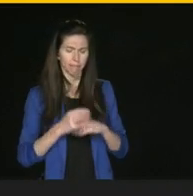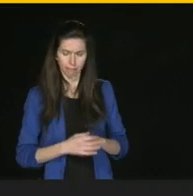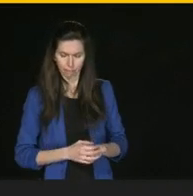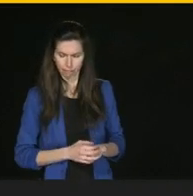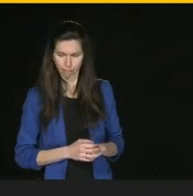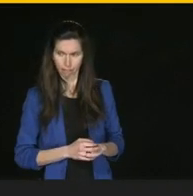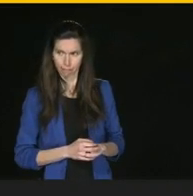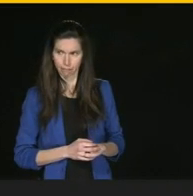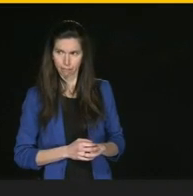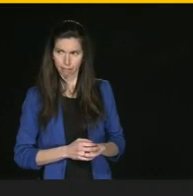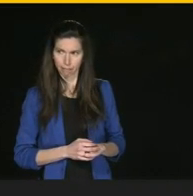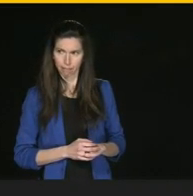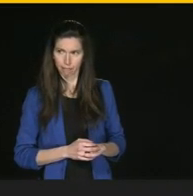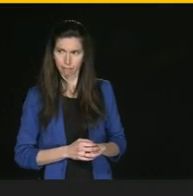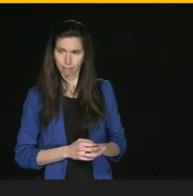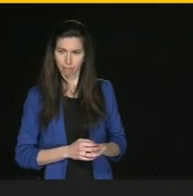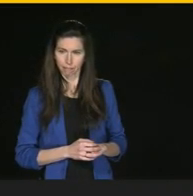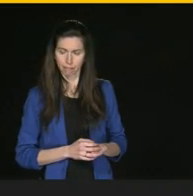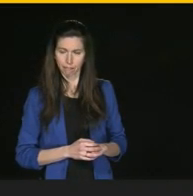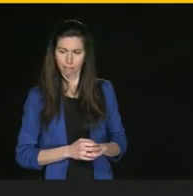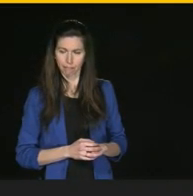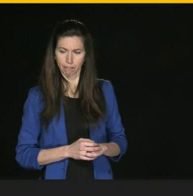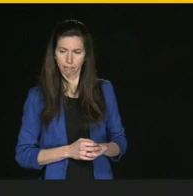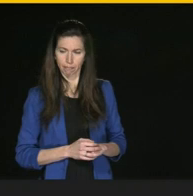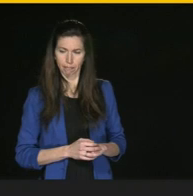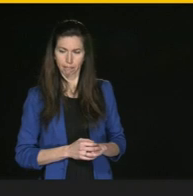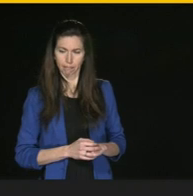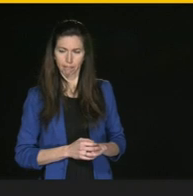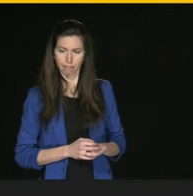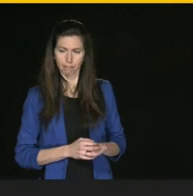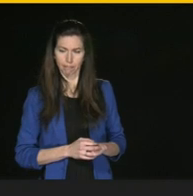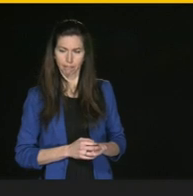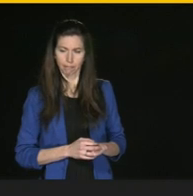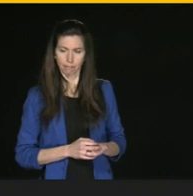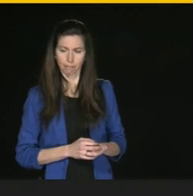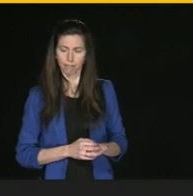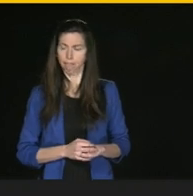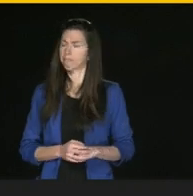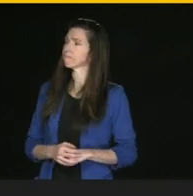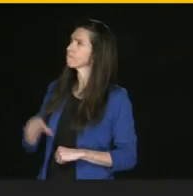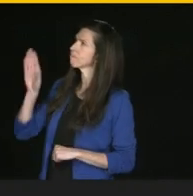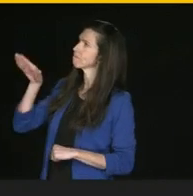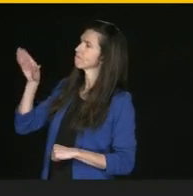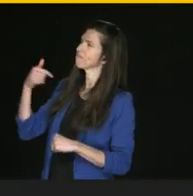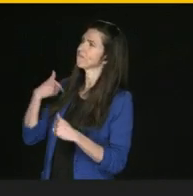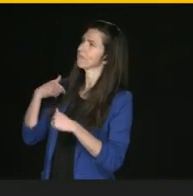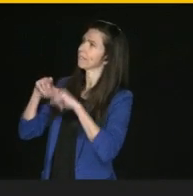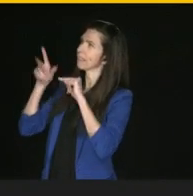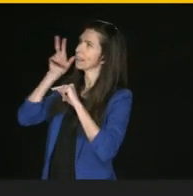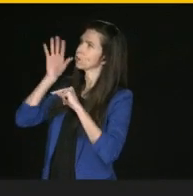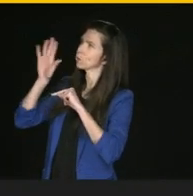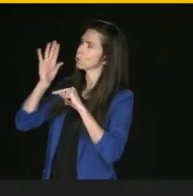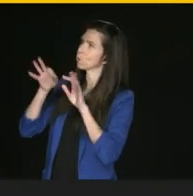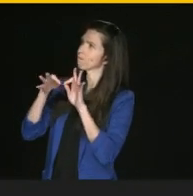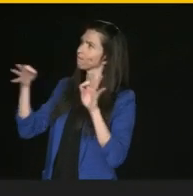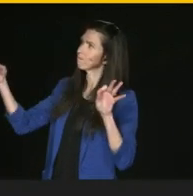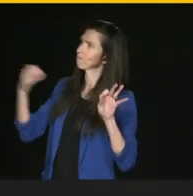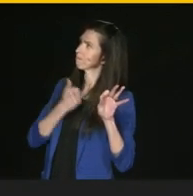TO [TECHNICALDIFFICULTIES] MISS WALSH, WE CANNOT HEAR